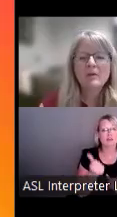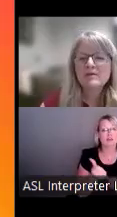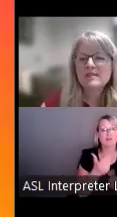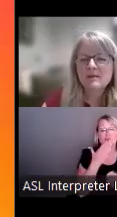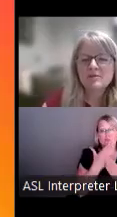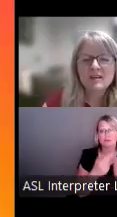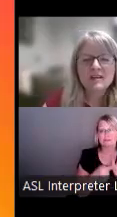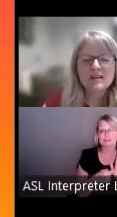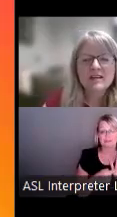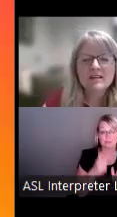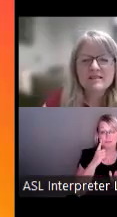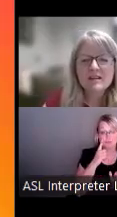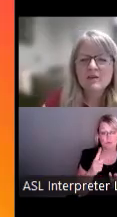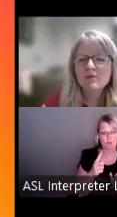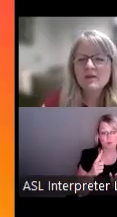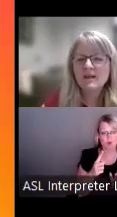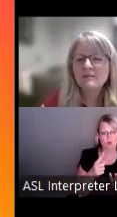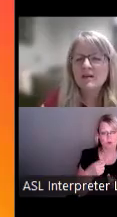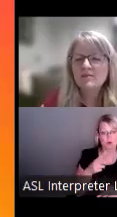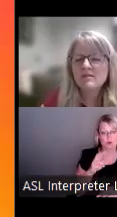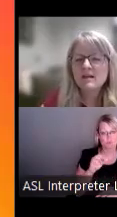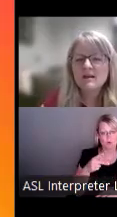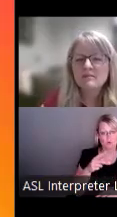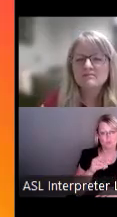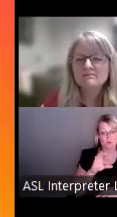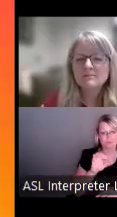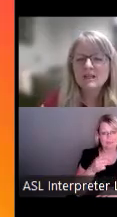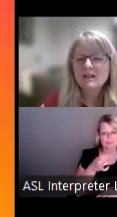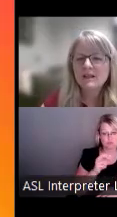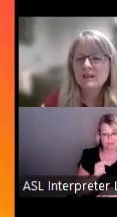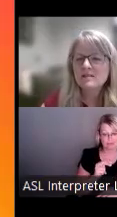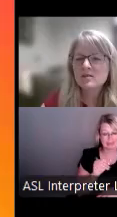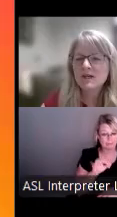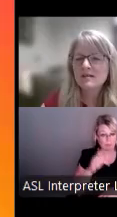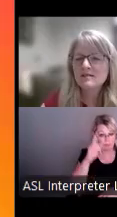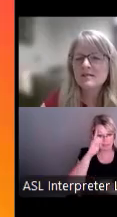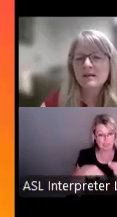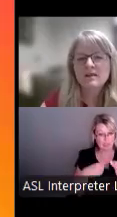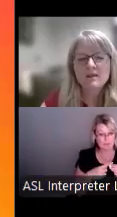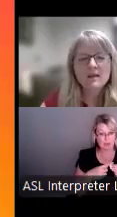proprioception is if you think about, like, a suitcase sitting,